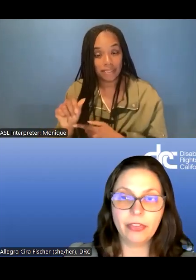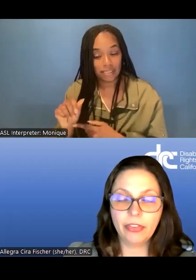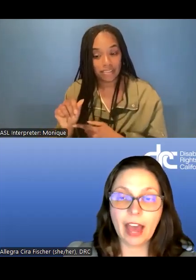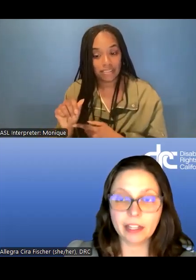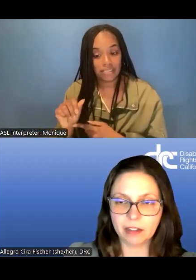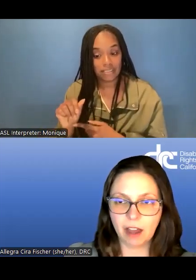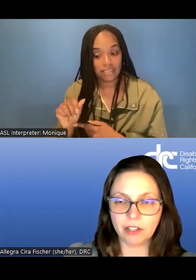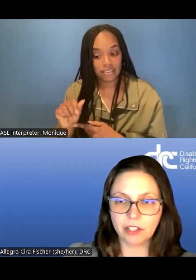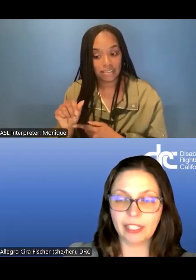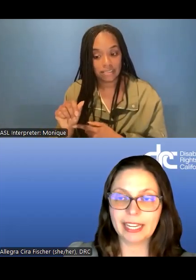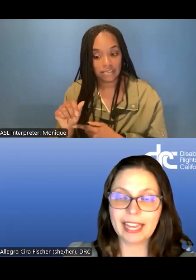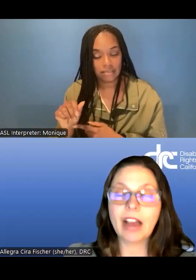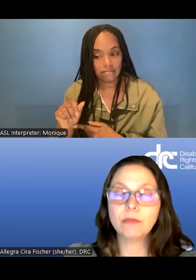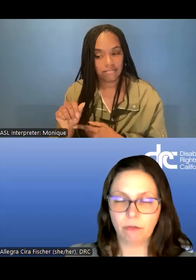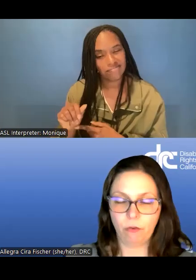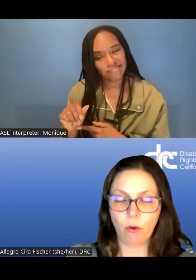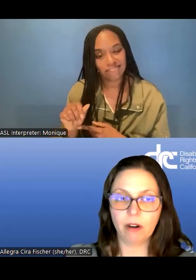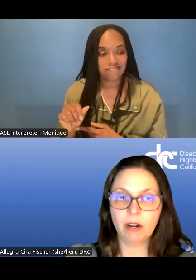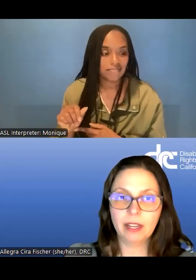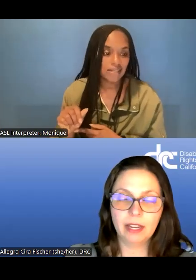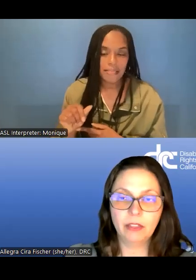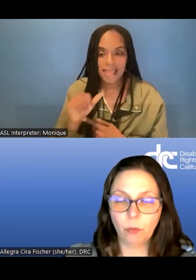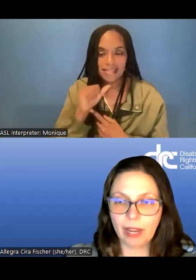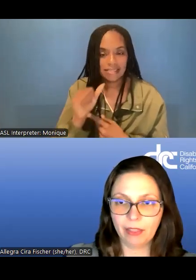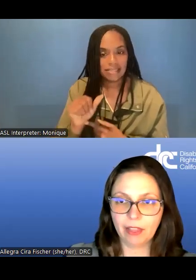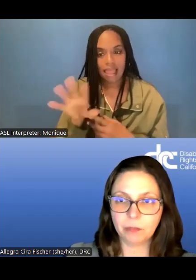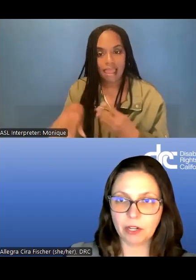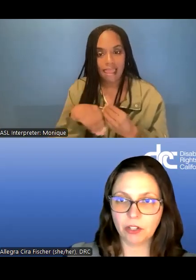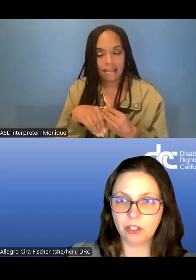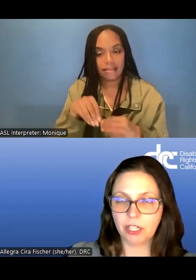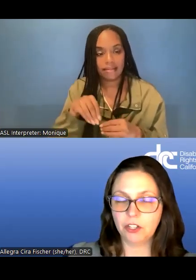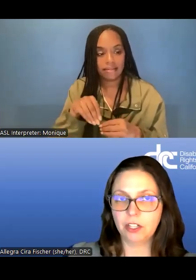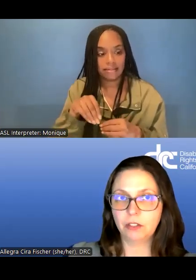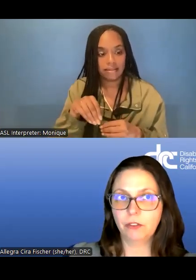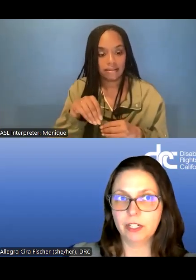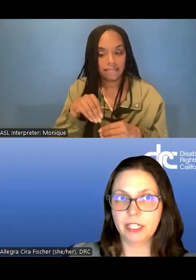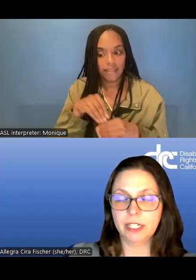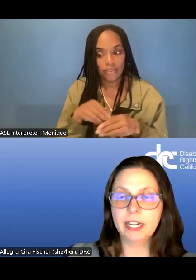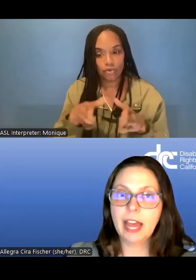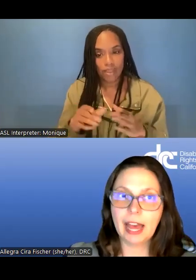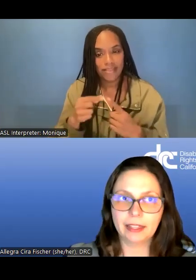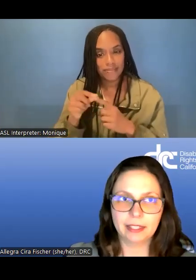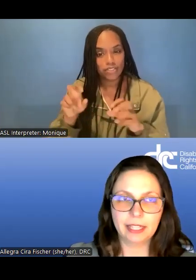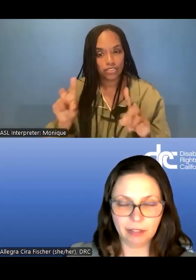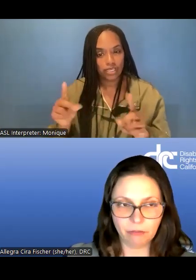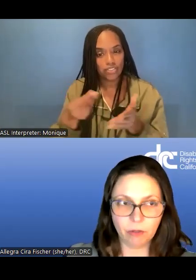that is not necessarily accounted for in the way that special education is funded at the state level.